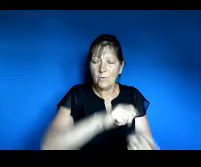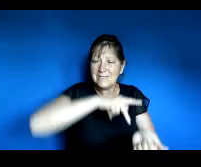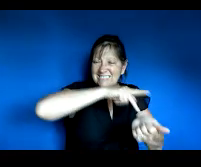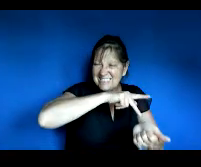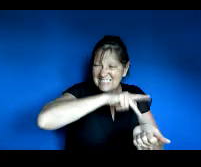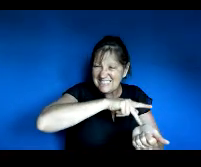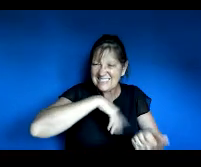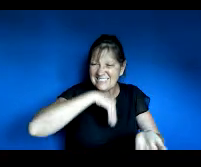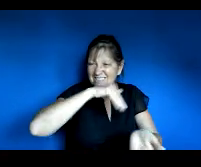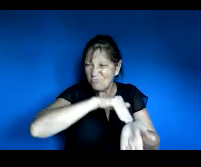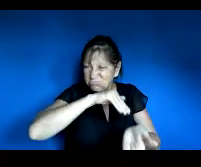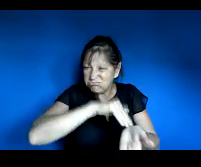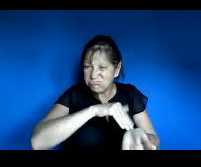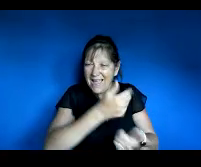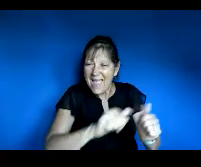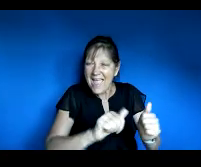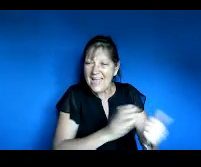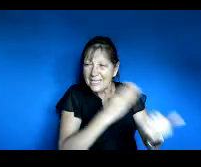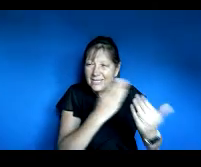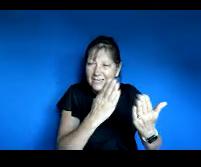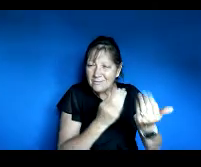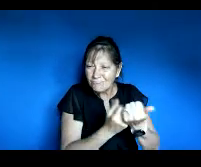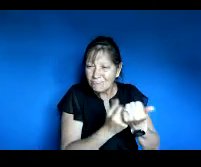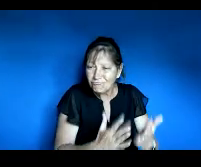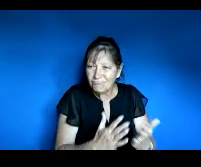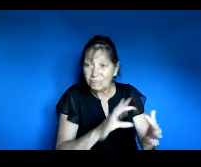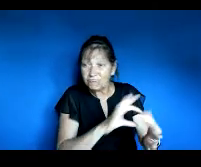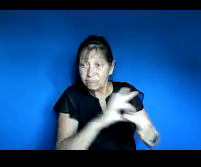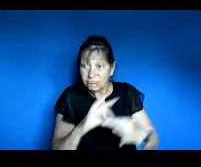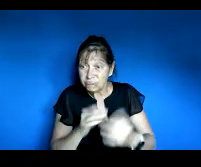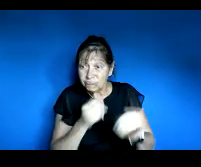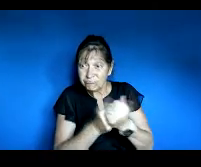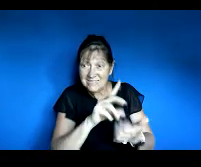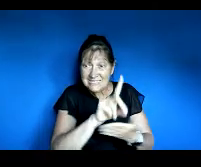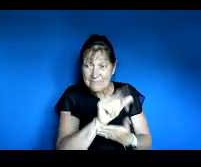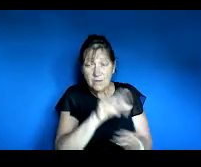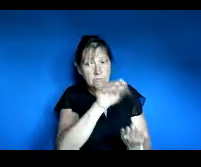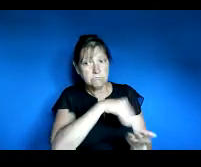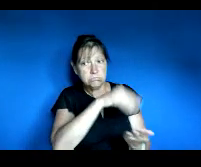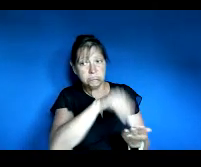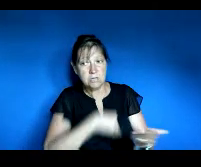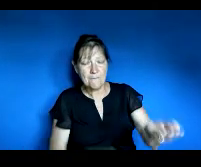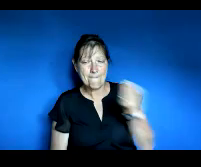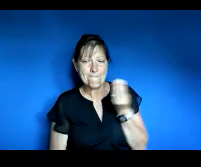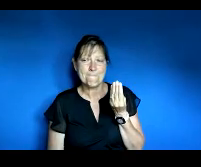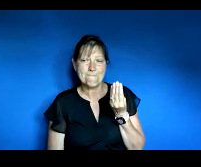or any provider that's relevant to their disability, that can be completed as well to give us a sense of the student's diagnosis,